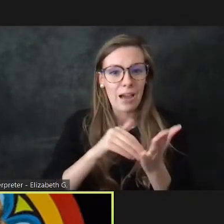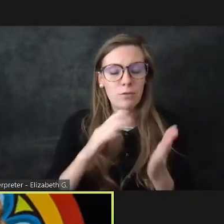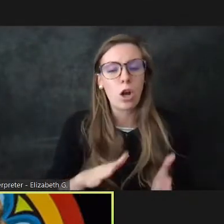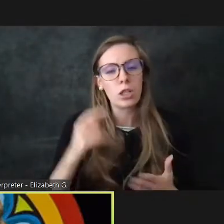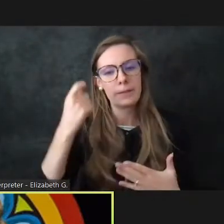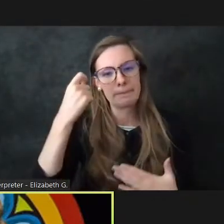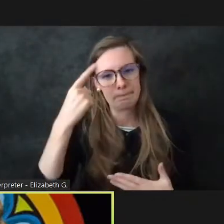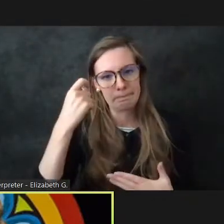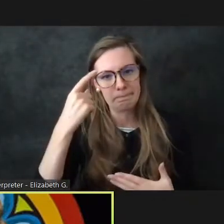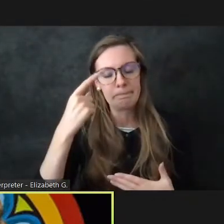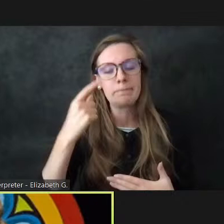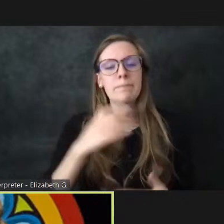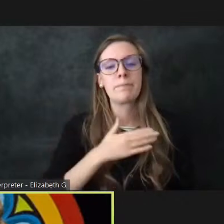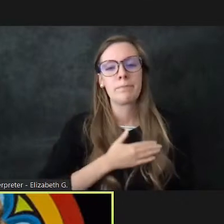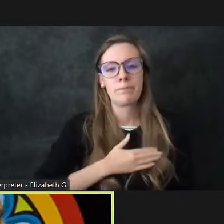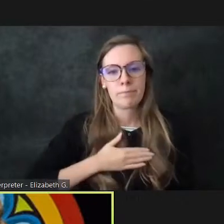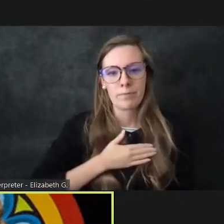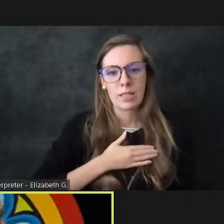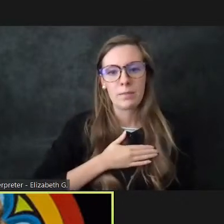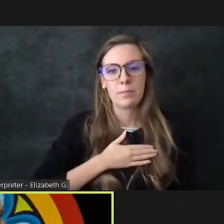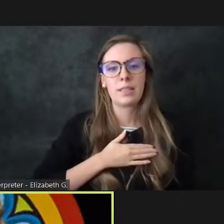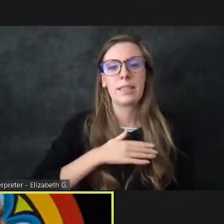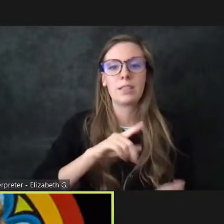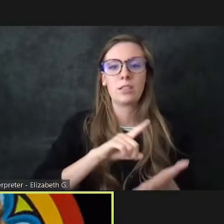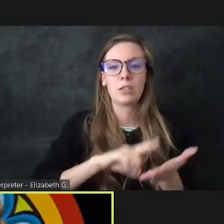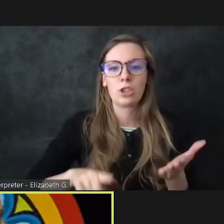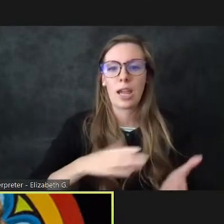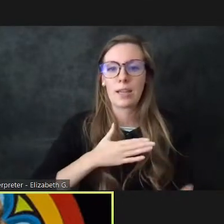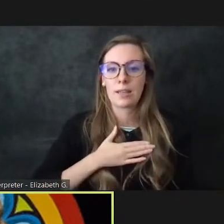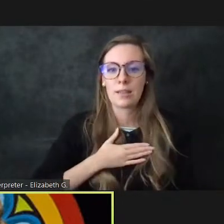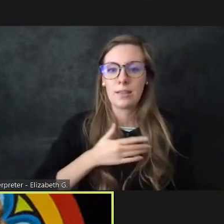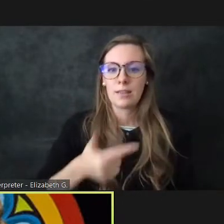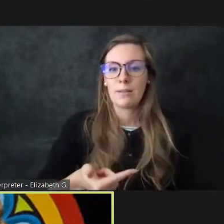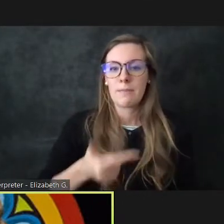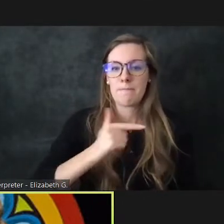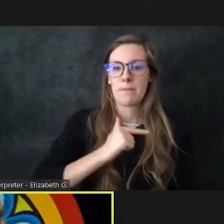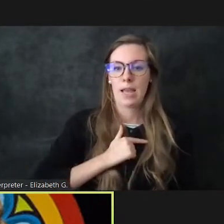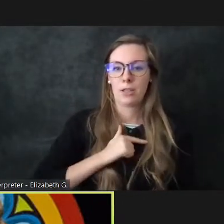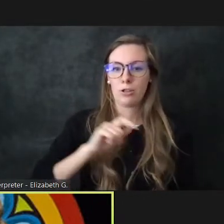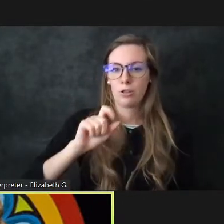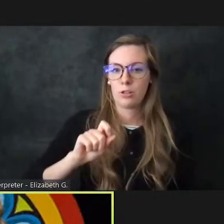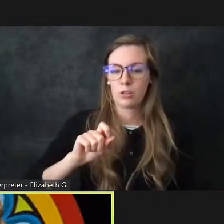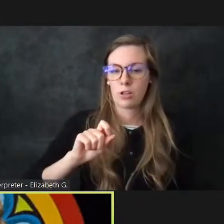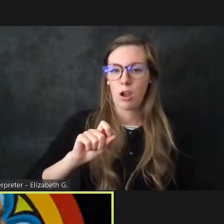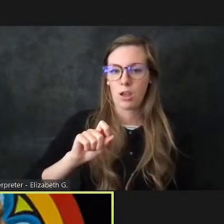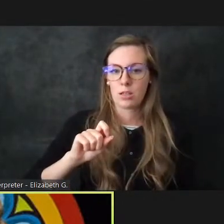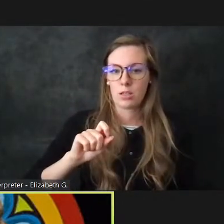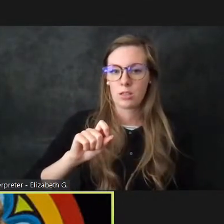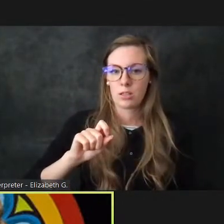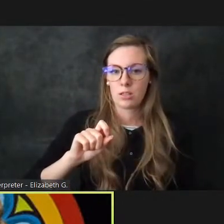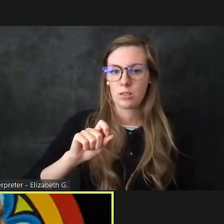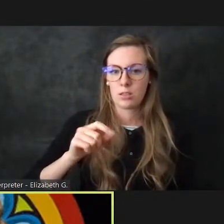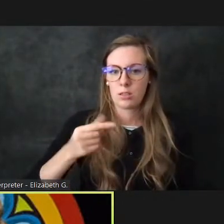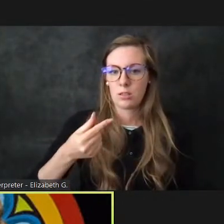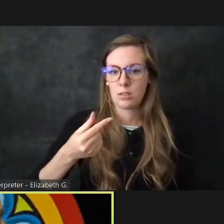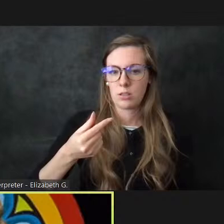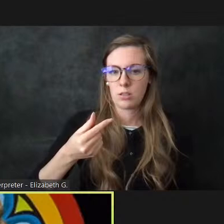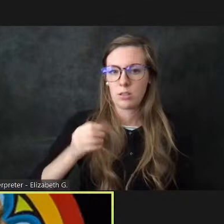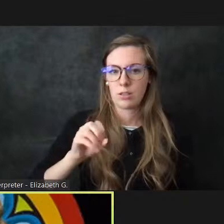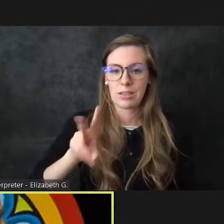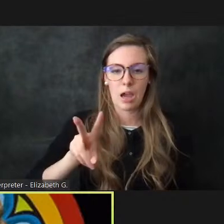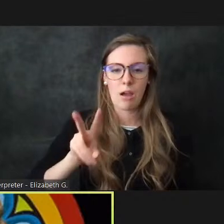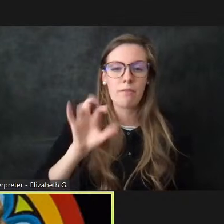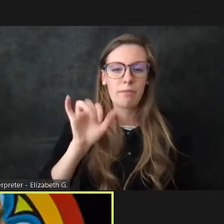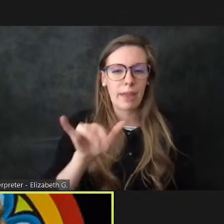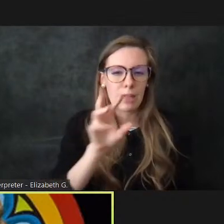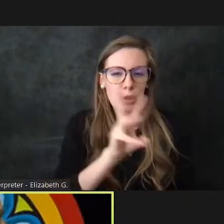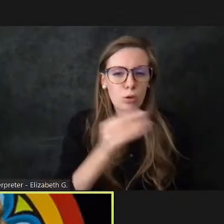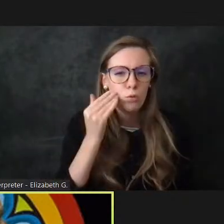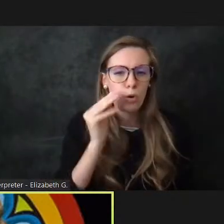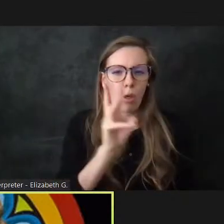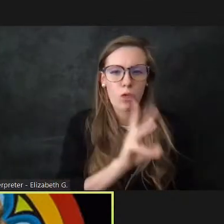to the Mic, turn do to the website that